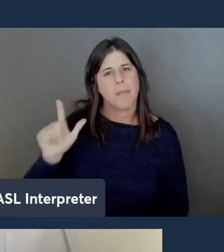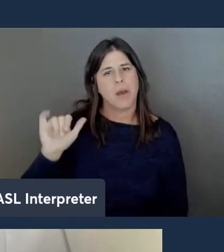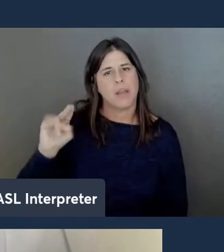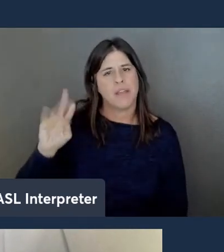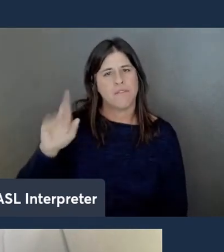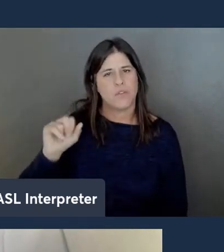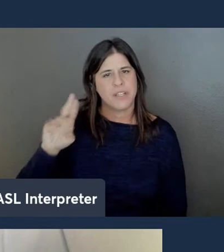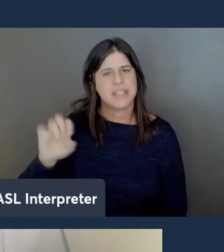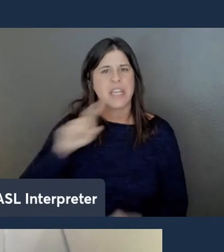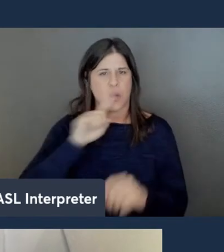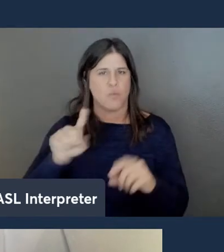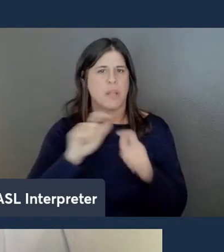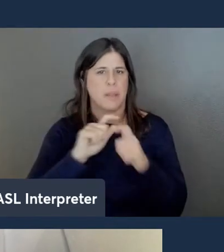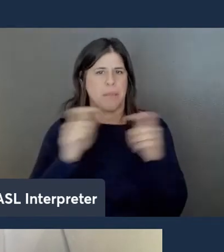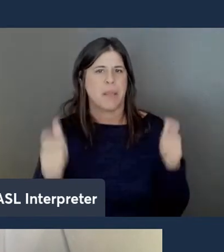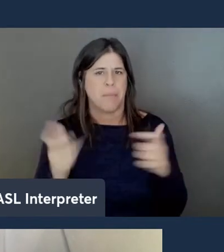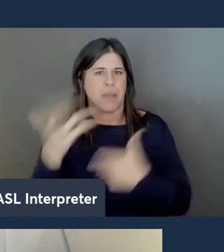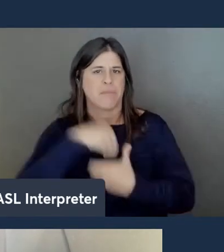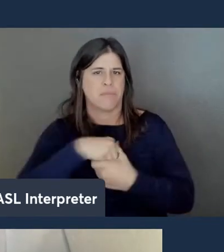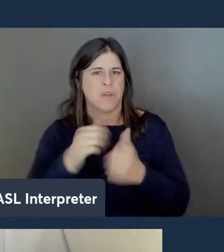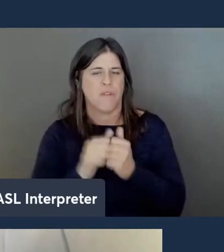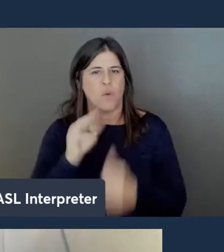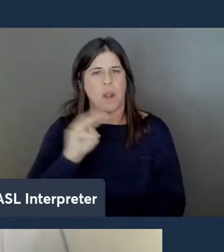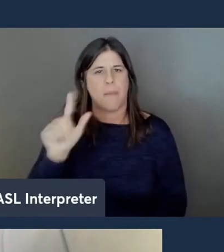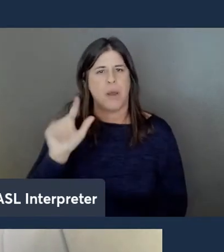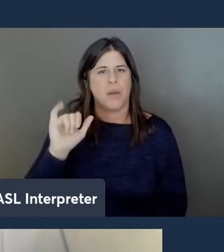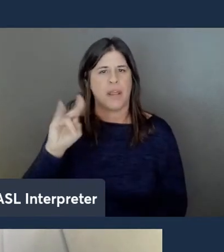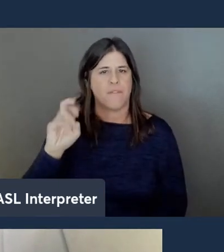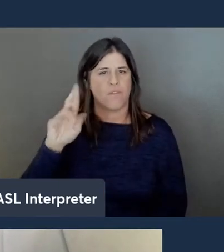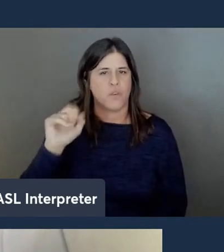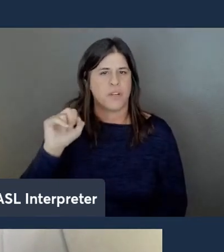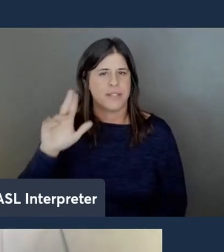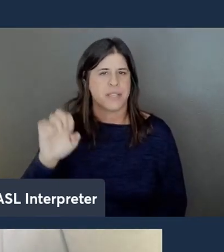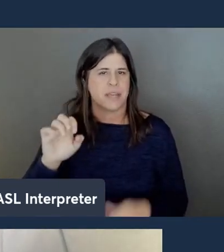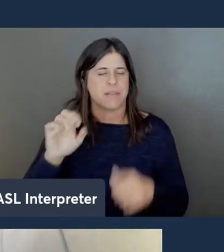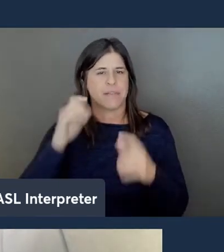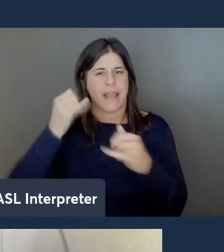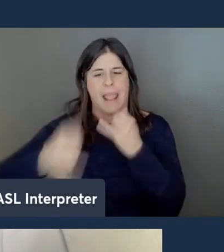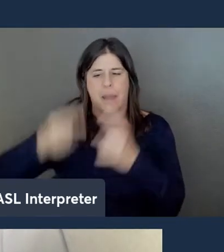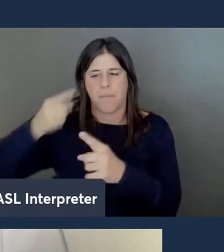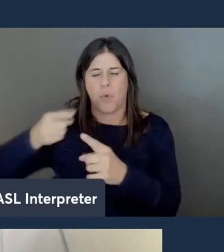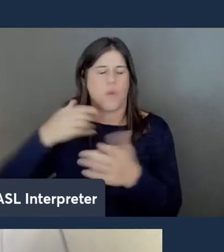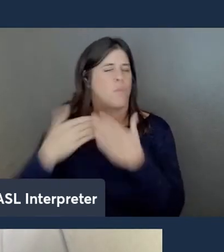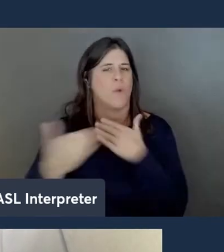in scaling out that ML inferencing end point, whether it's in the cloud or on the edge,